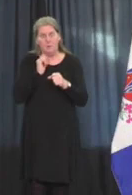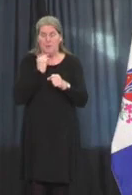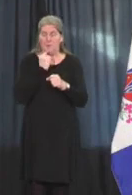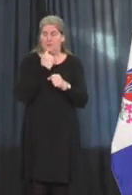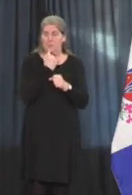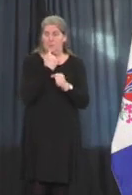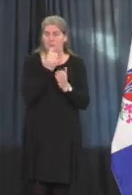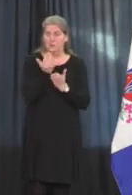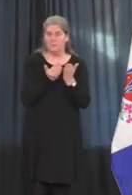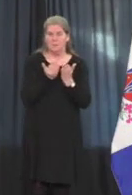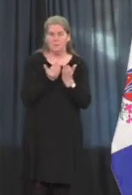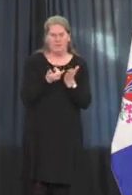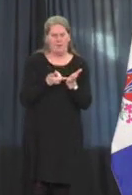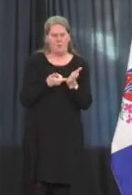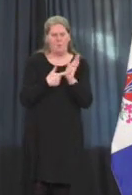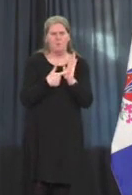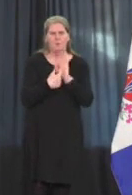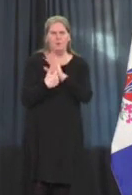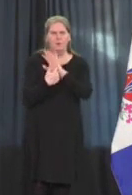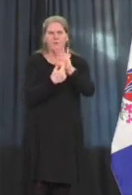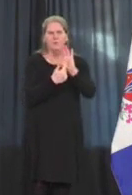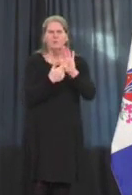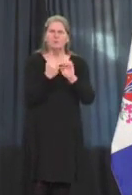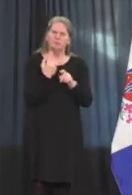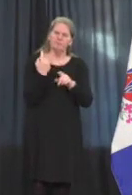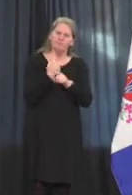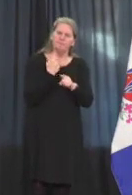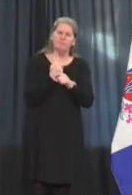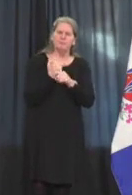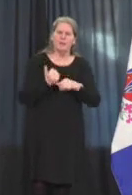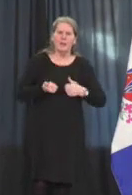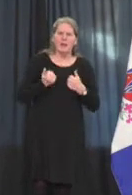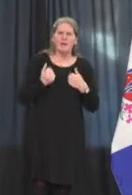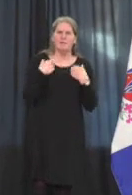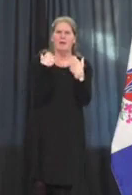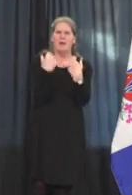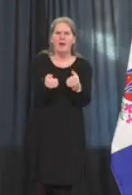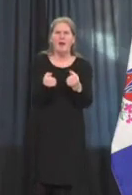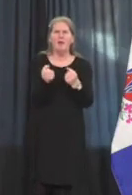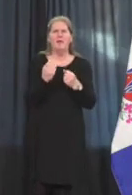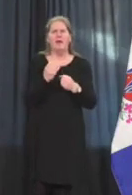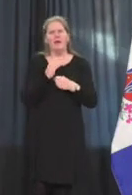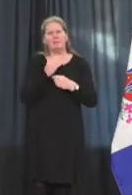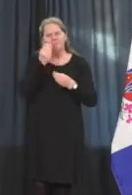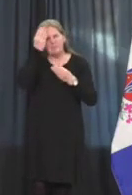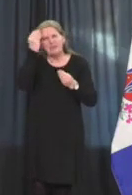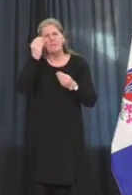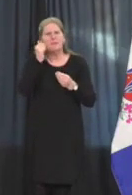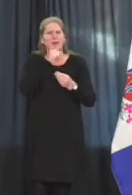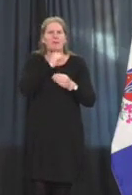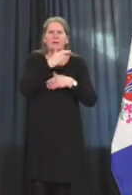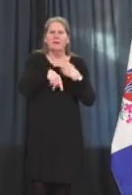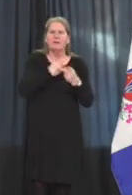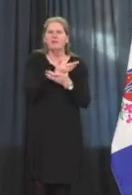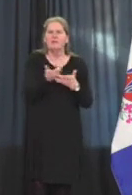THAT ARE REQUIRED TO PRESERVE LIFE, HEALTH, AND BASIC SOCIETY FUNCTION.